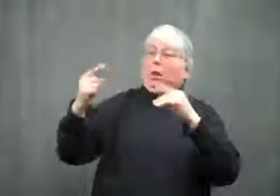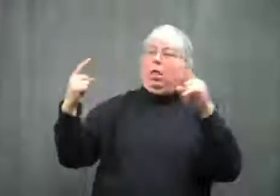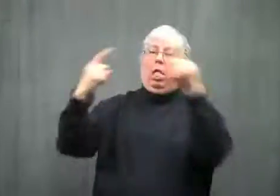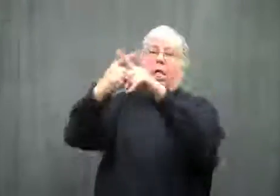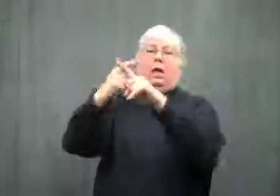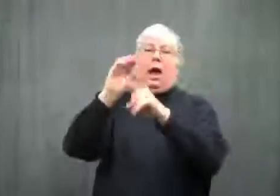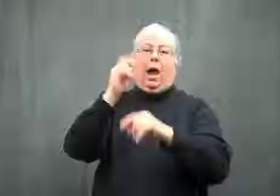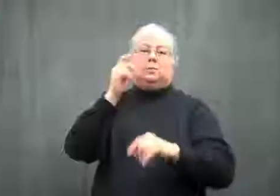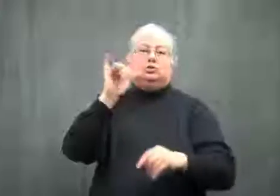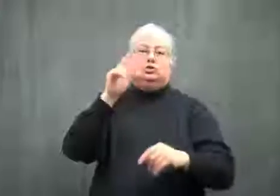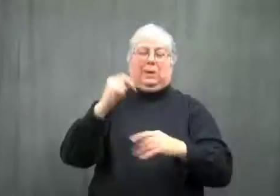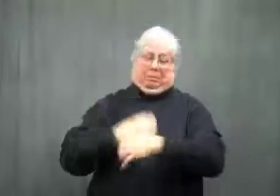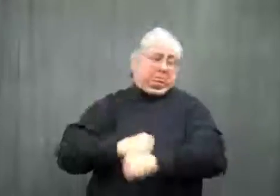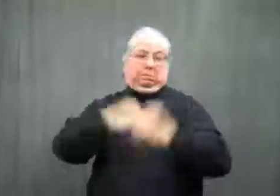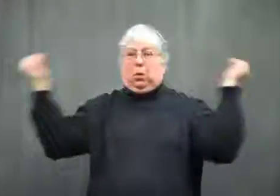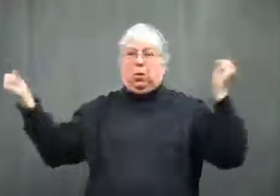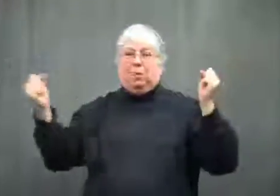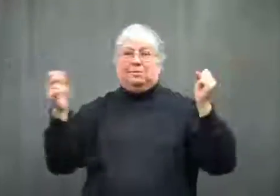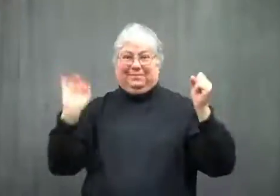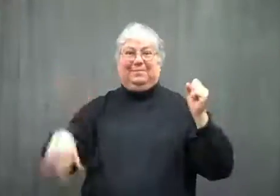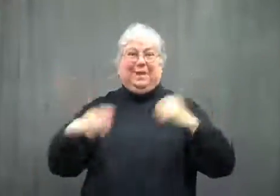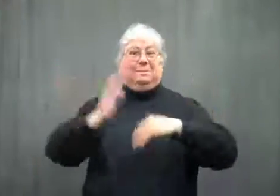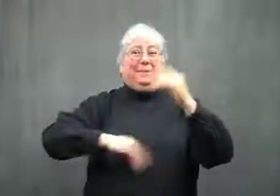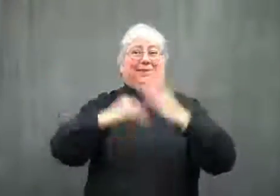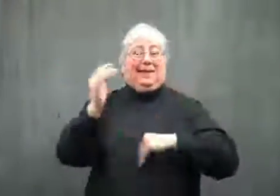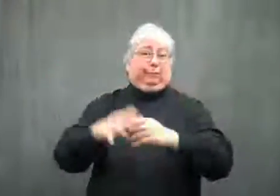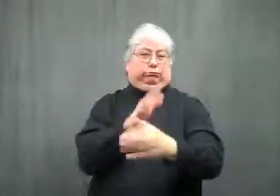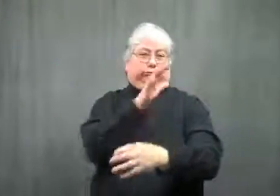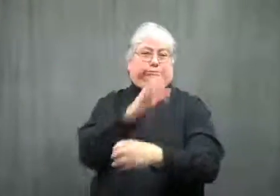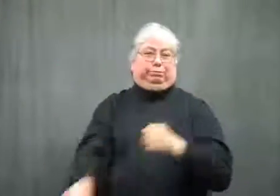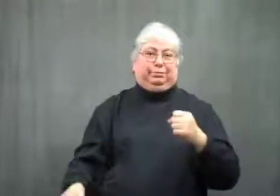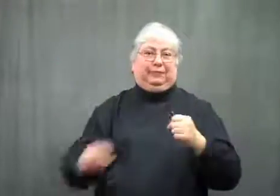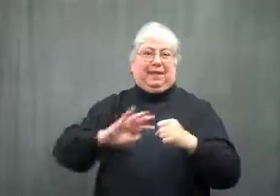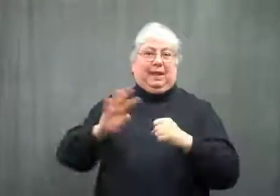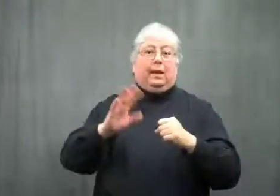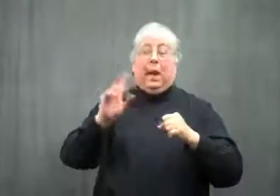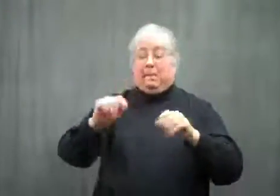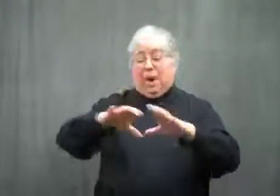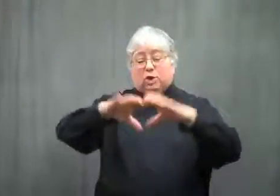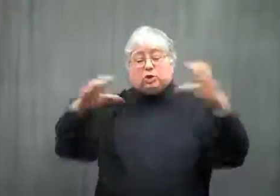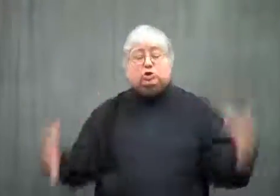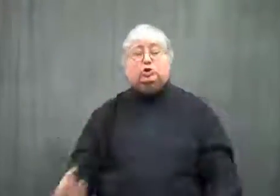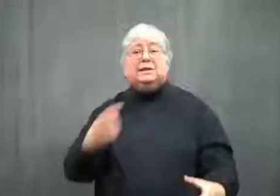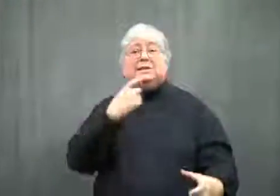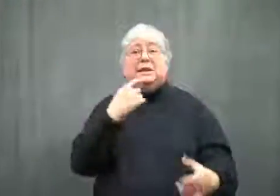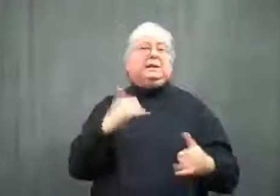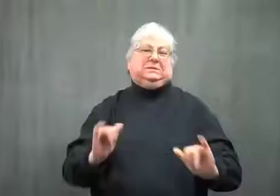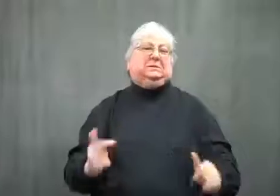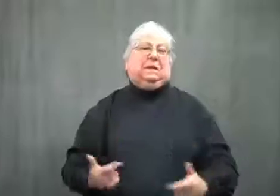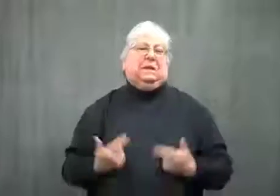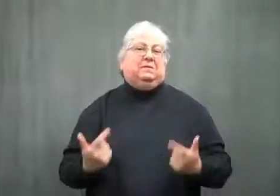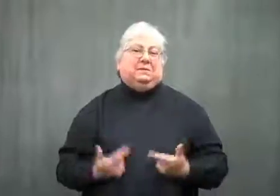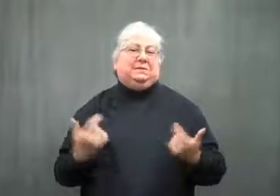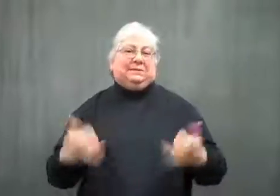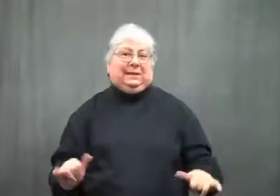It interacted with oxygen and exploded. The building was demolished and had a leak, but the steel shell was intact.